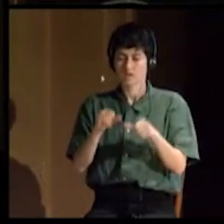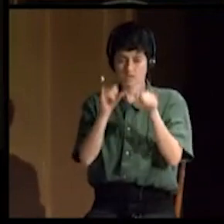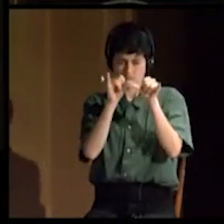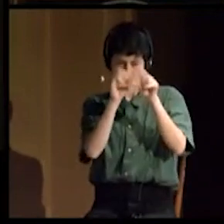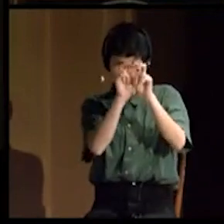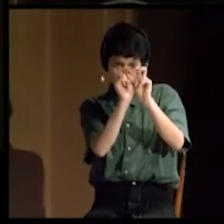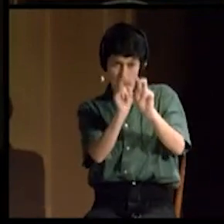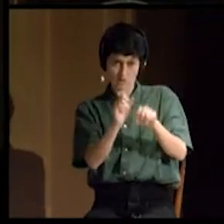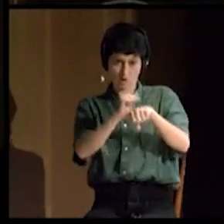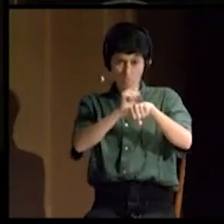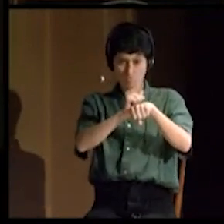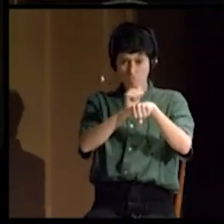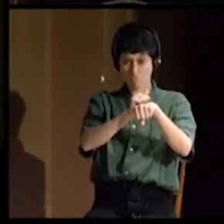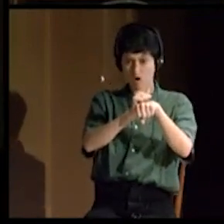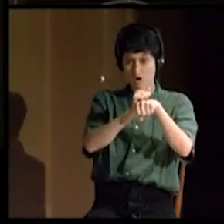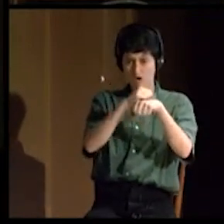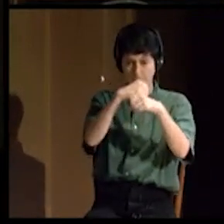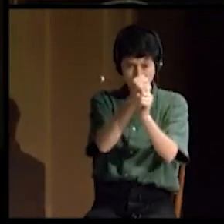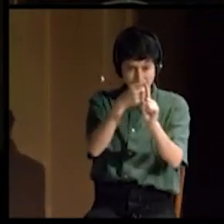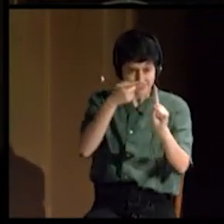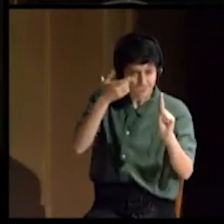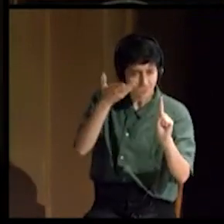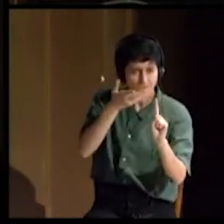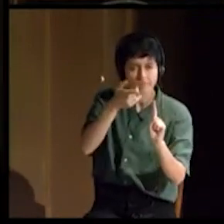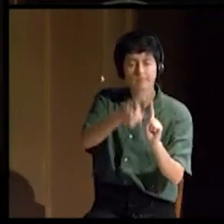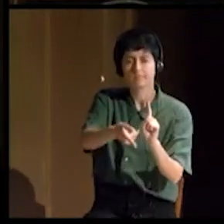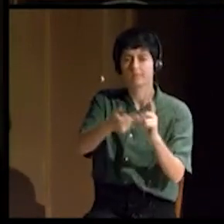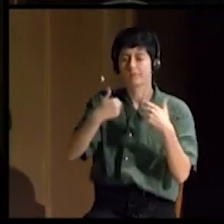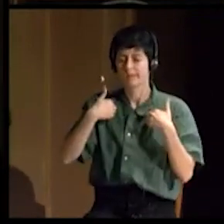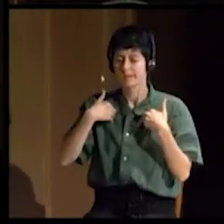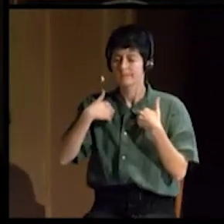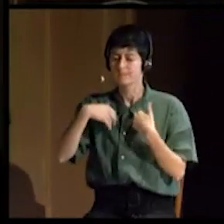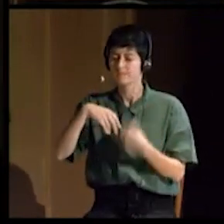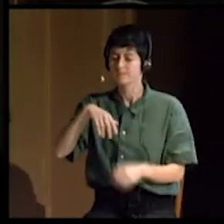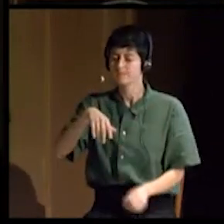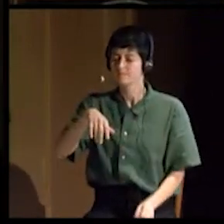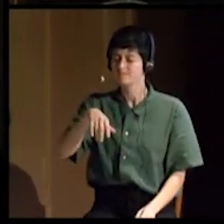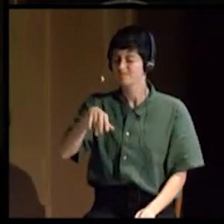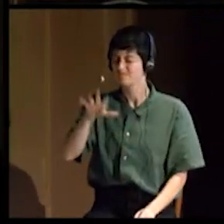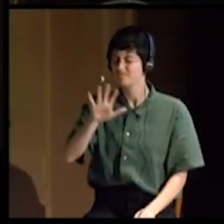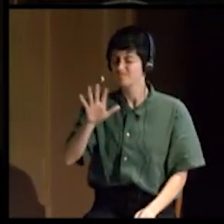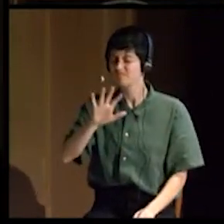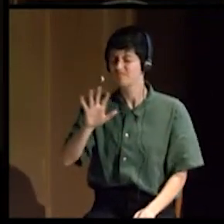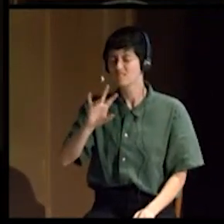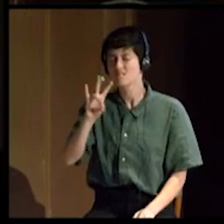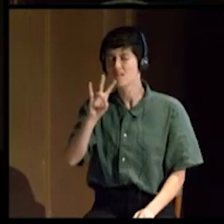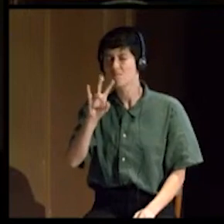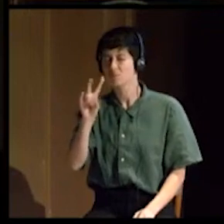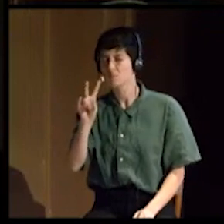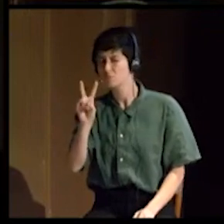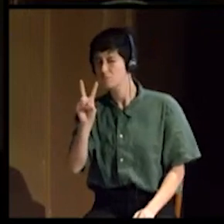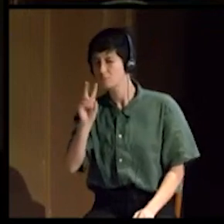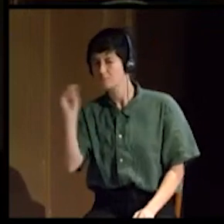And so I know we've been listening to talks about birds and, and lichens, right? And we think about things in terms of mass, right?